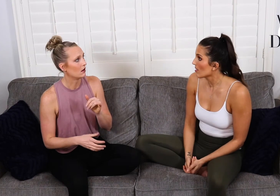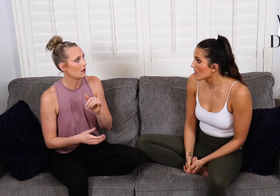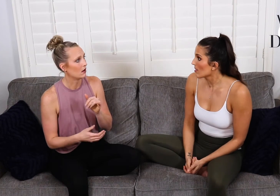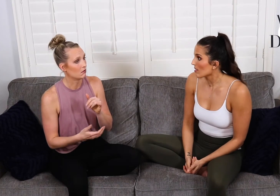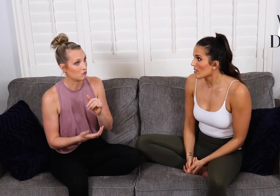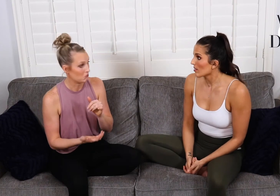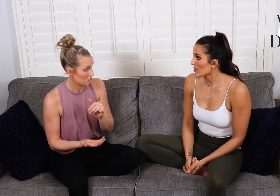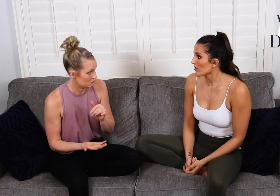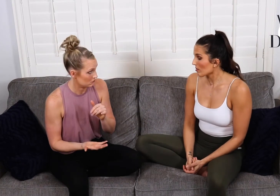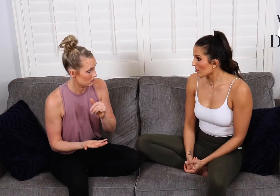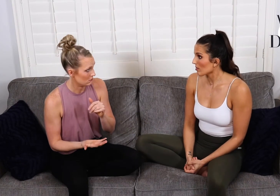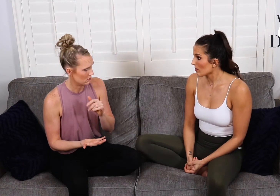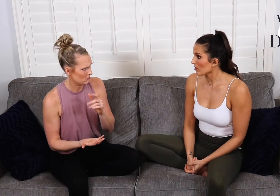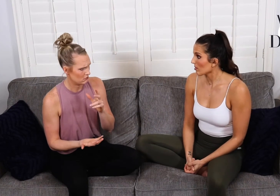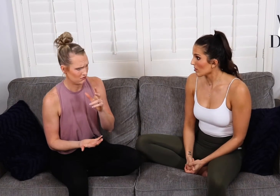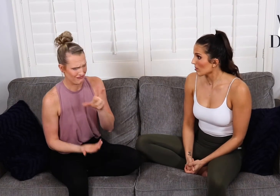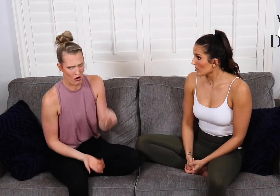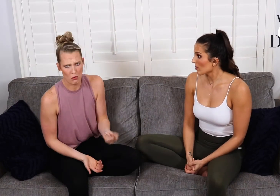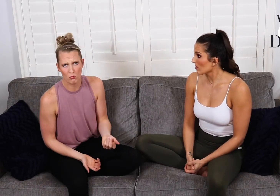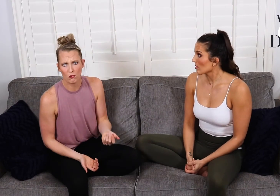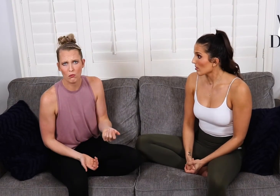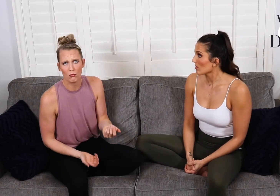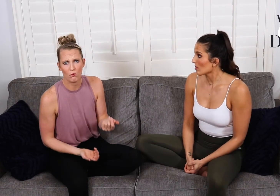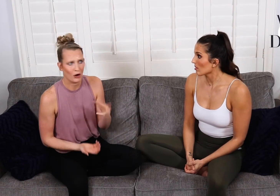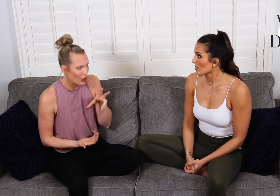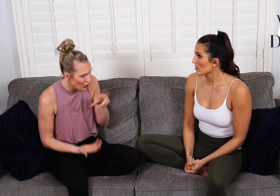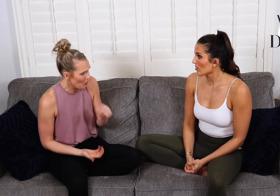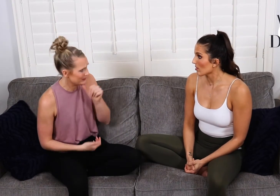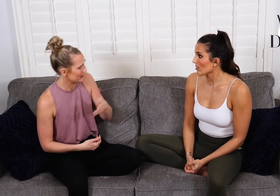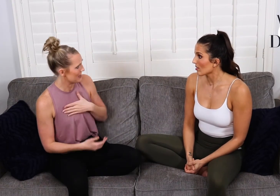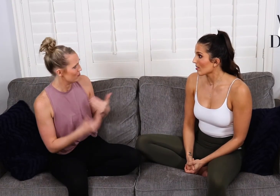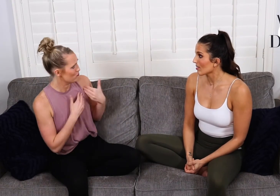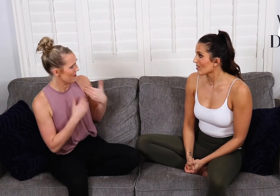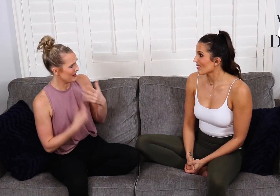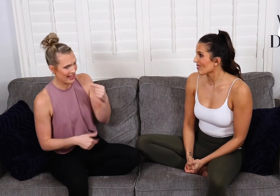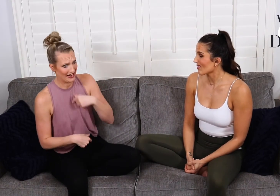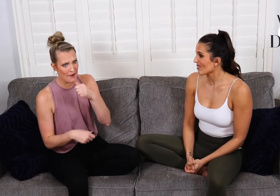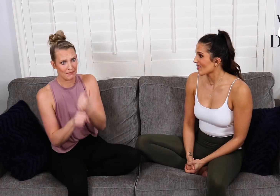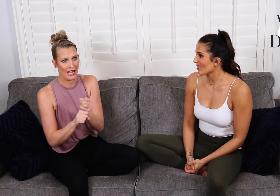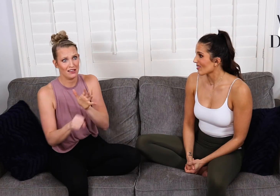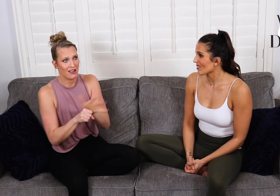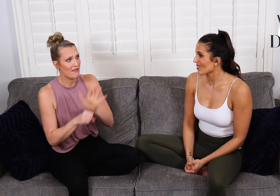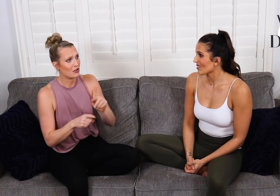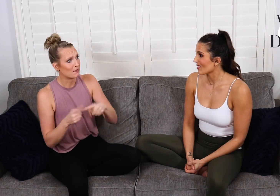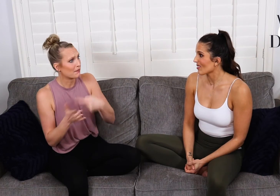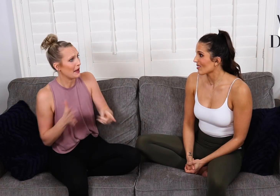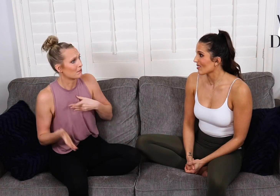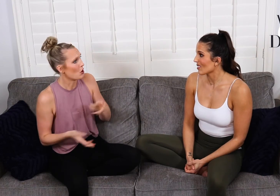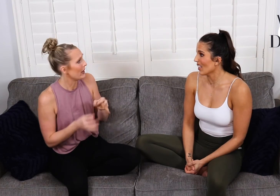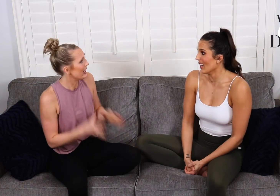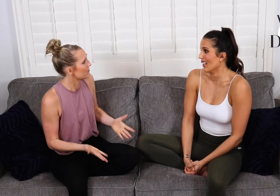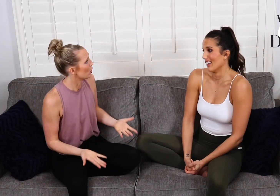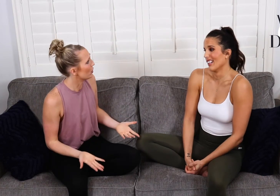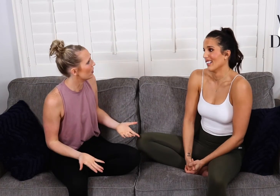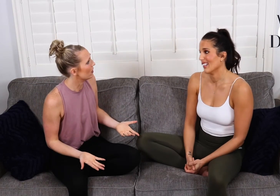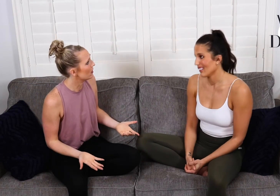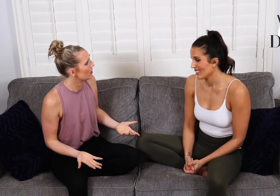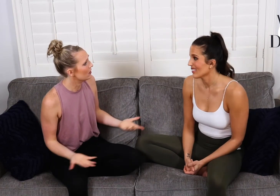I'm like hmm. No, that's not my responsibility and I don't even make enough to pay for my own interpreter.